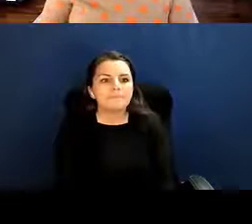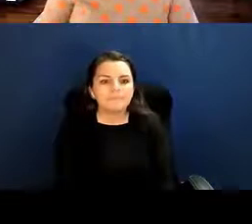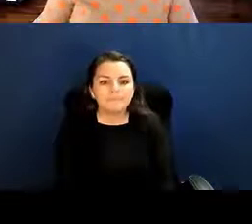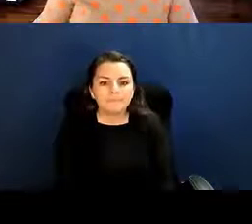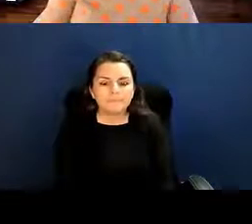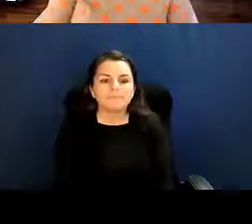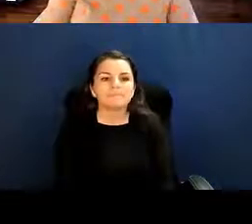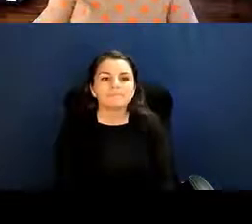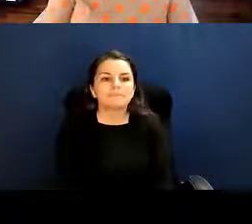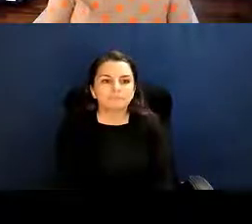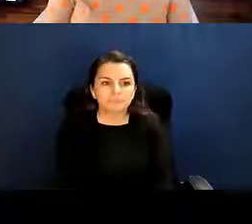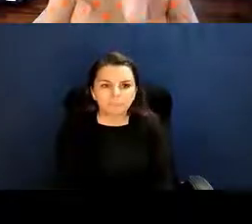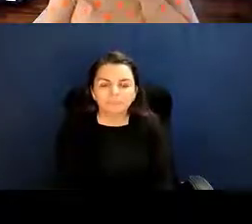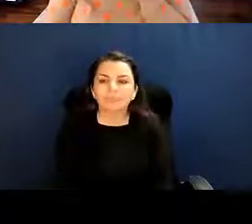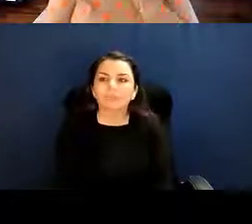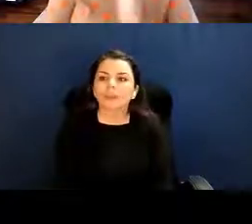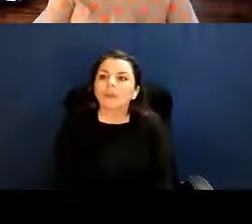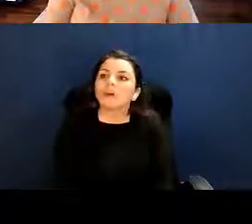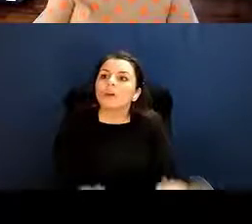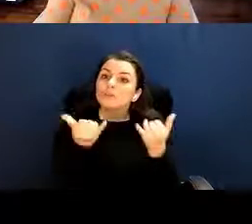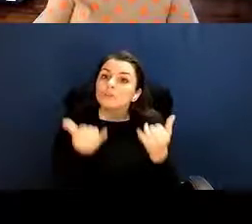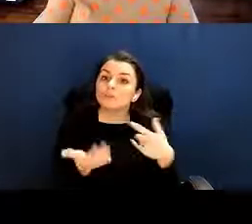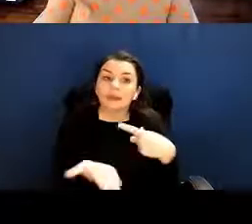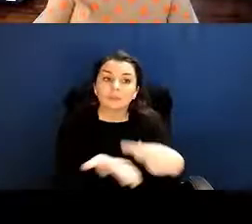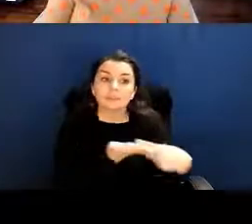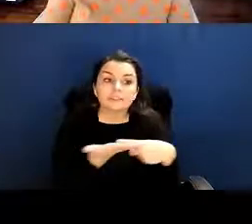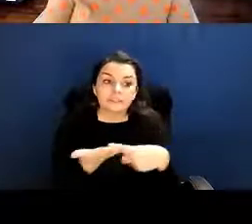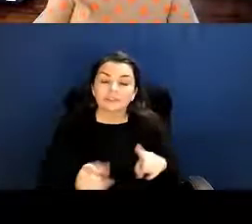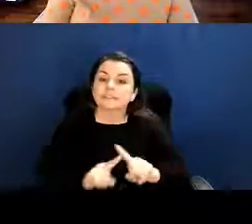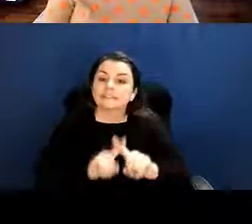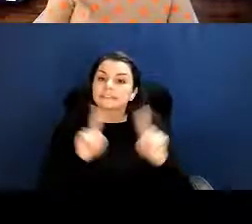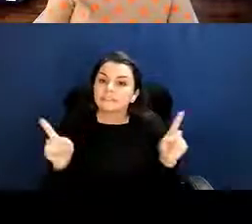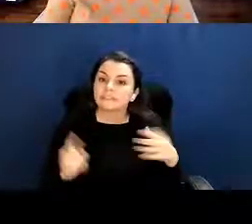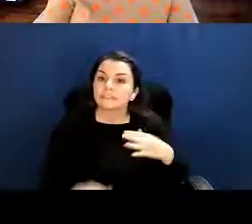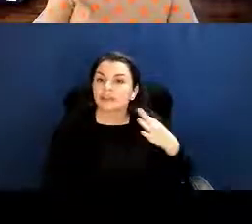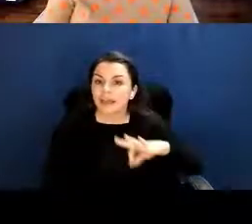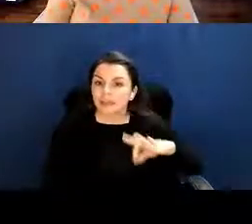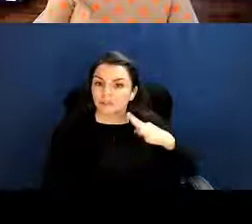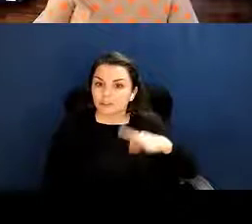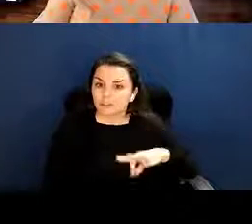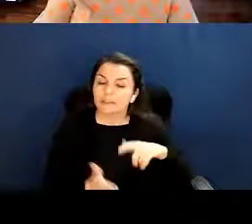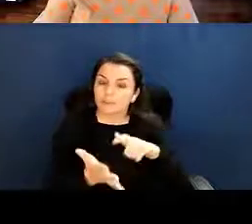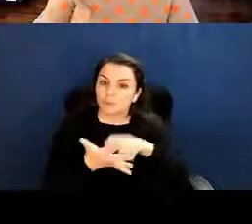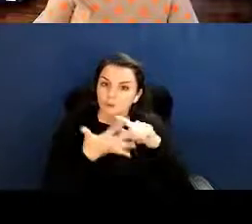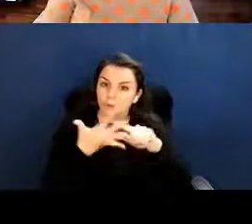So, now let's talk about the different eligibility criteria for the two R15 announcements.